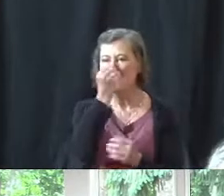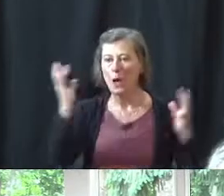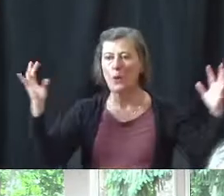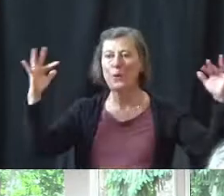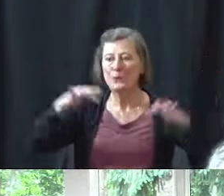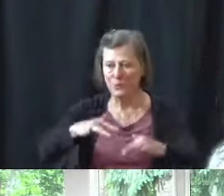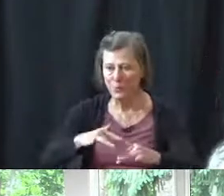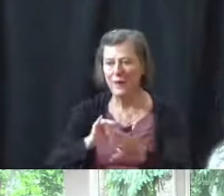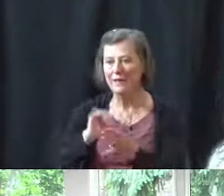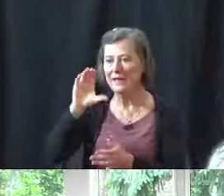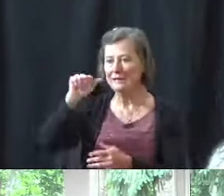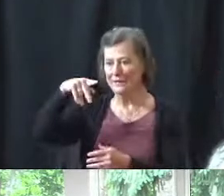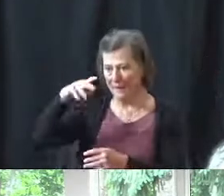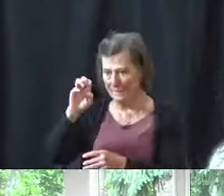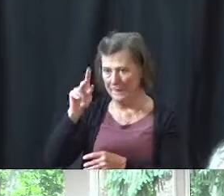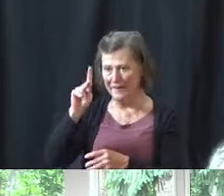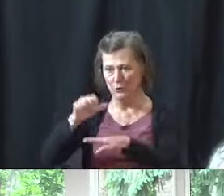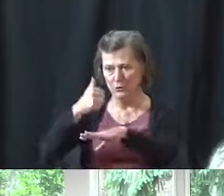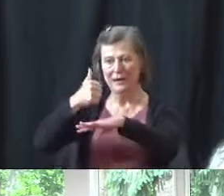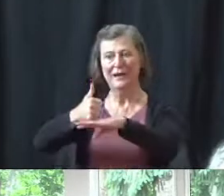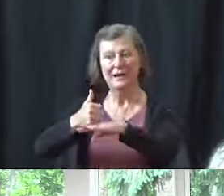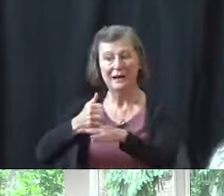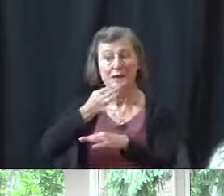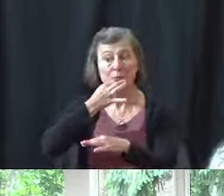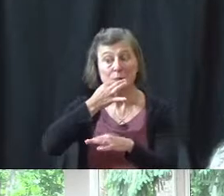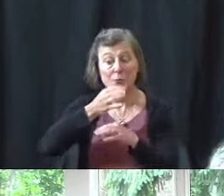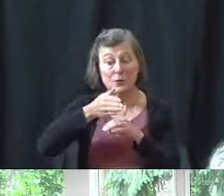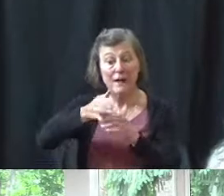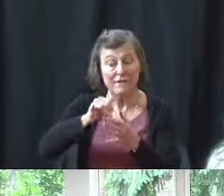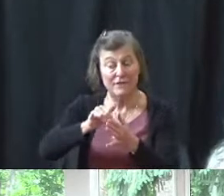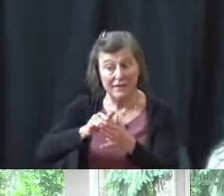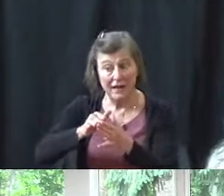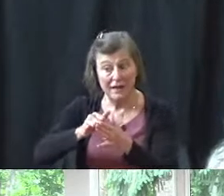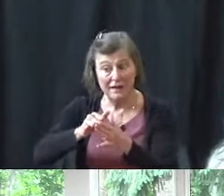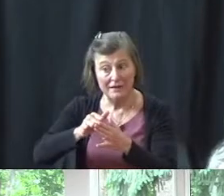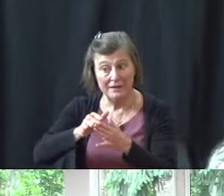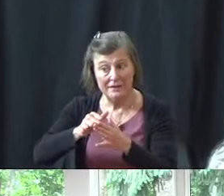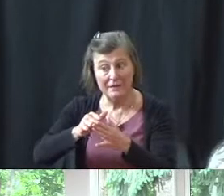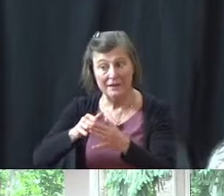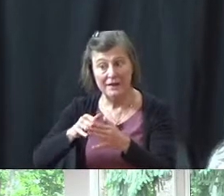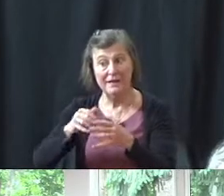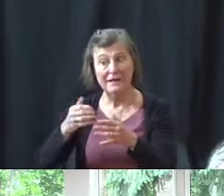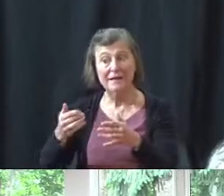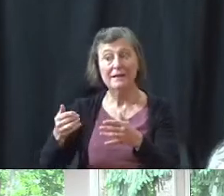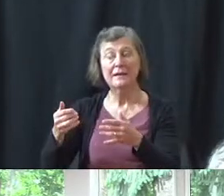And, soon, not too long after America, it began in Cambridge, Massachusetts.